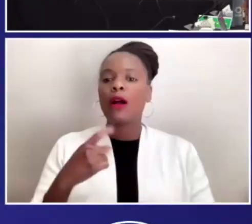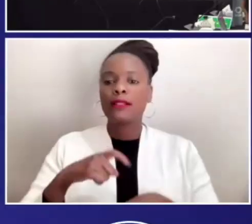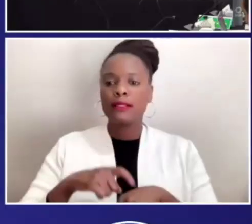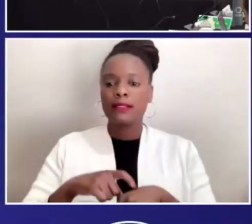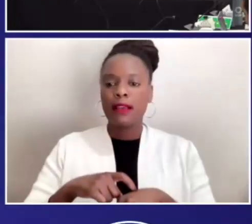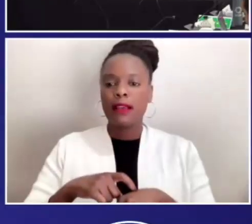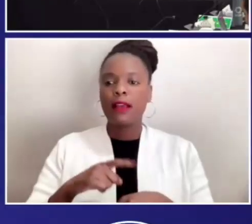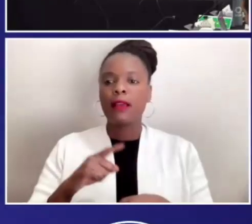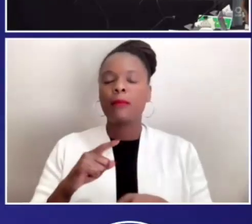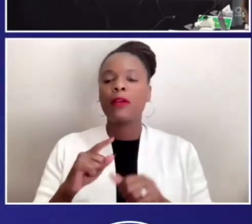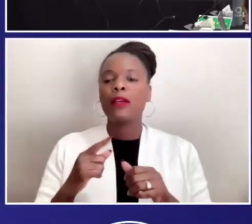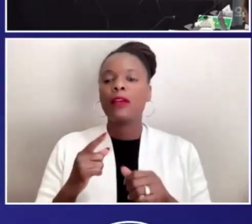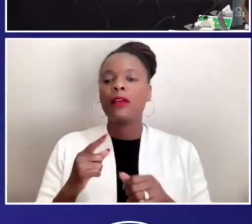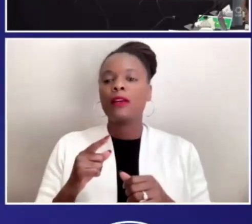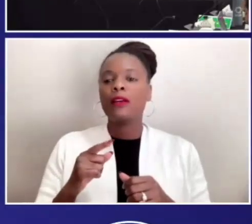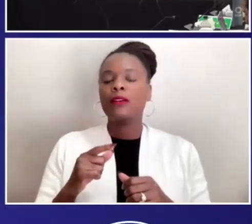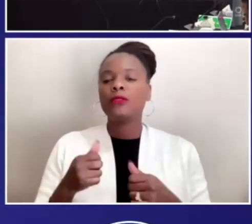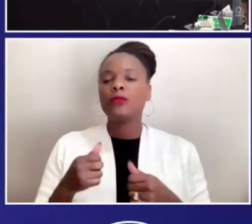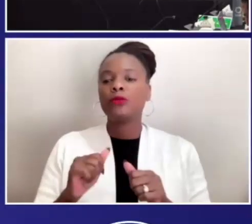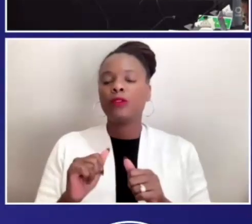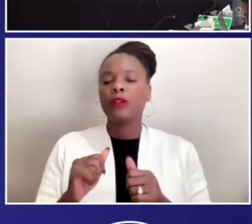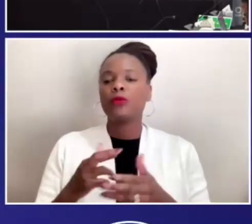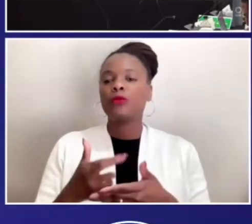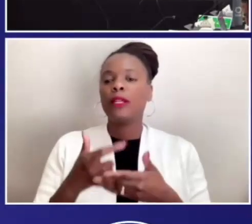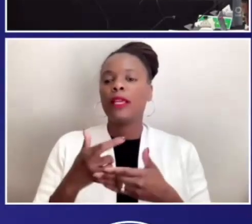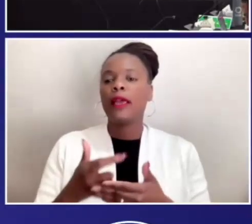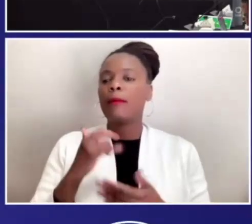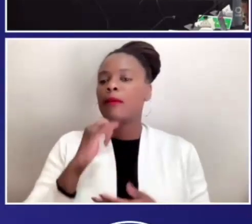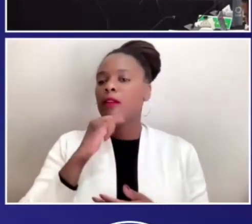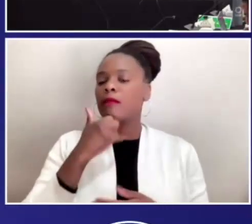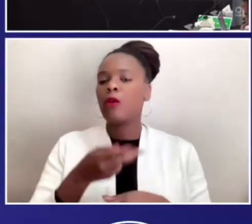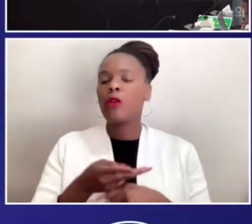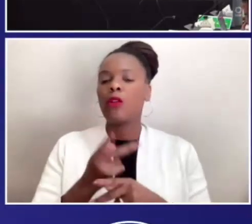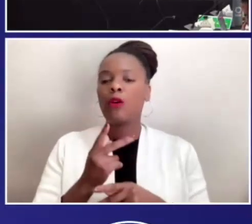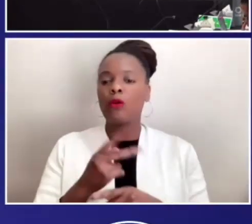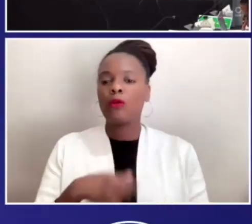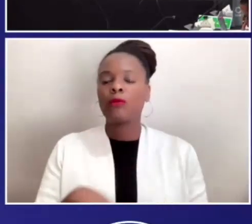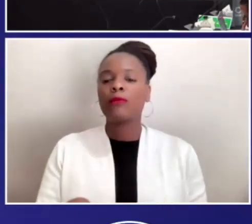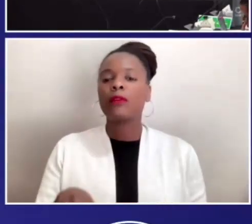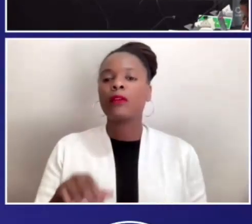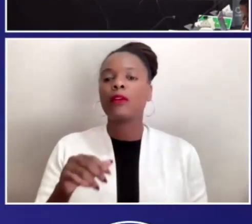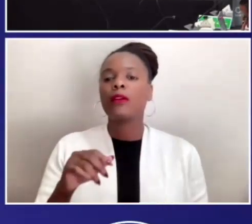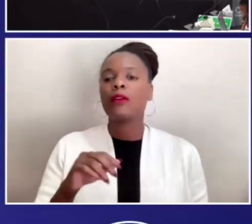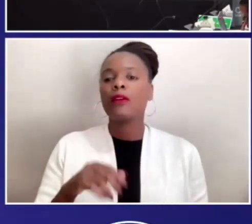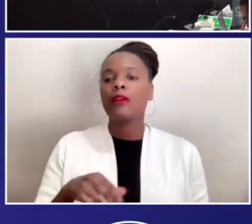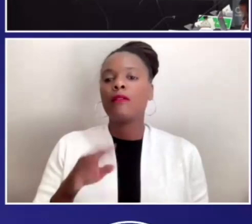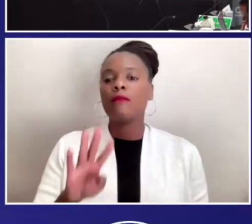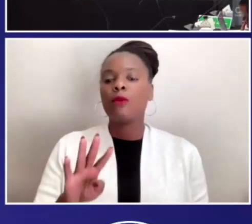after the loan has been rehabilitated, the borrower regains all benefits of the program, including any remaining deferment